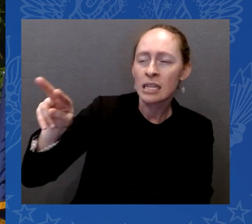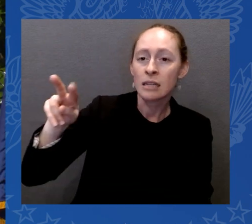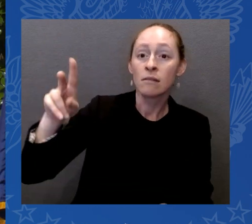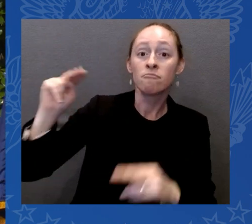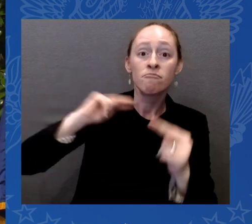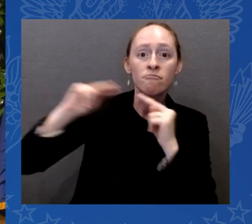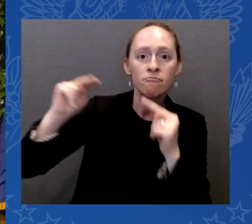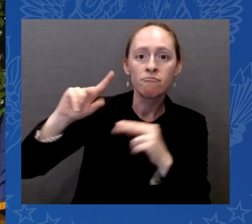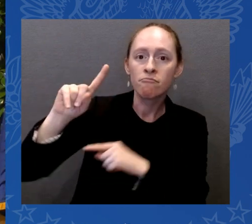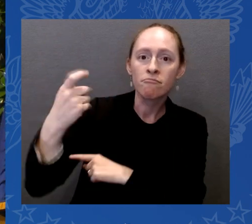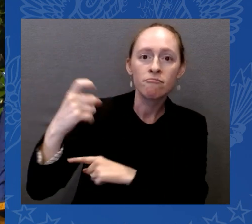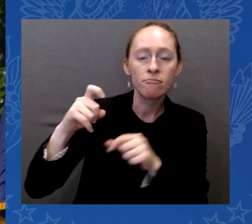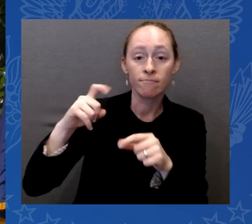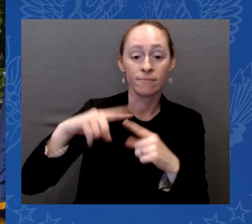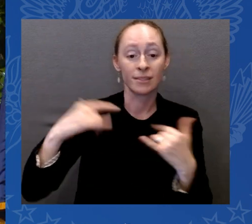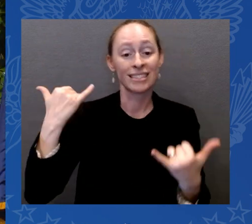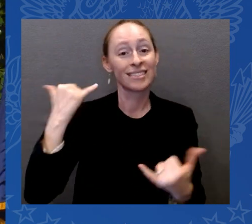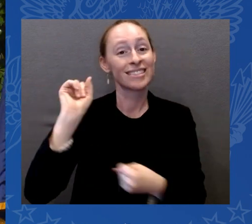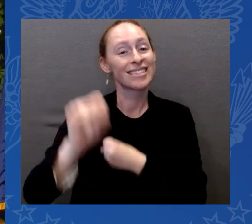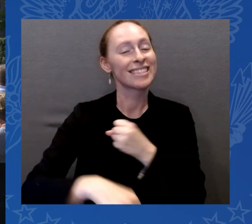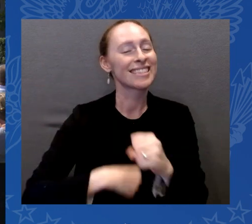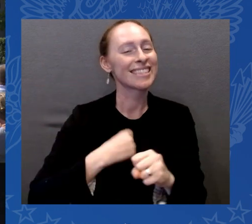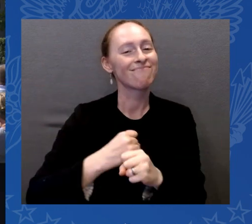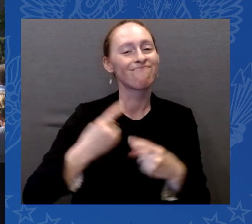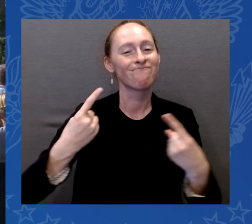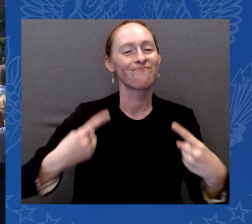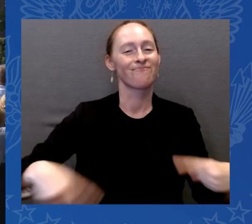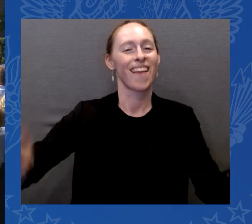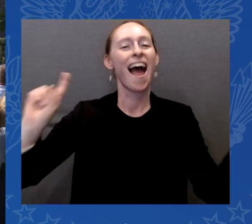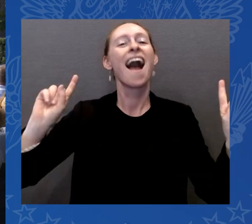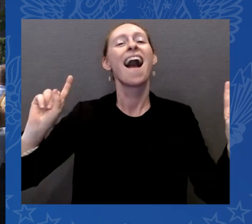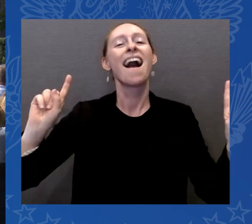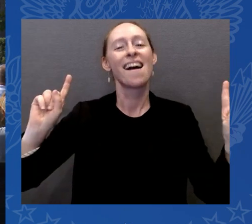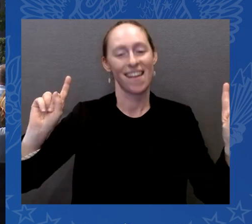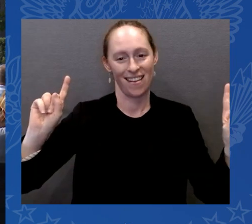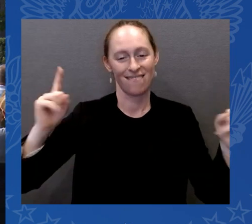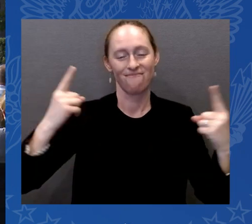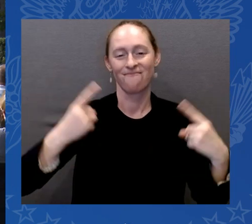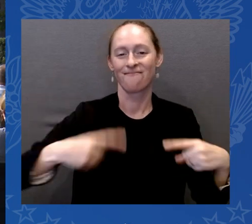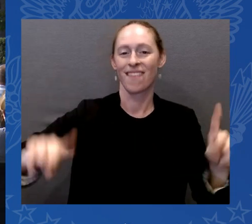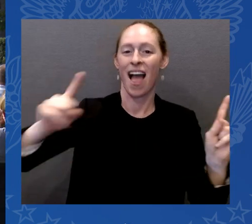This year, the American people won, and Big Pharma lost.